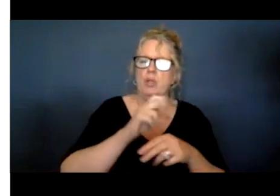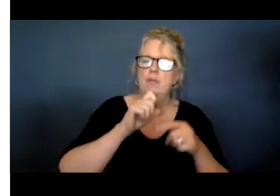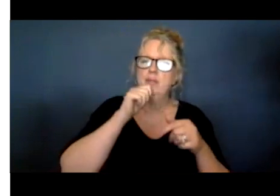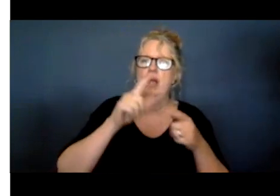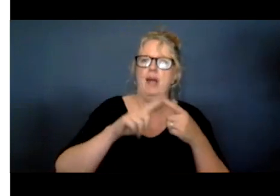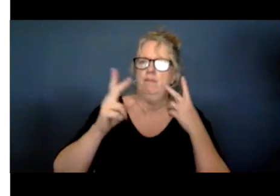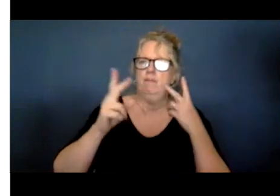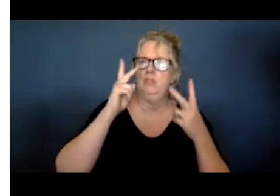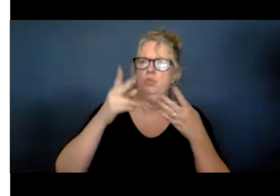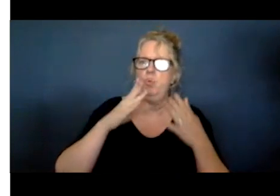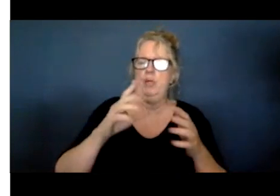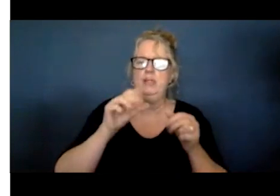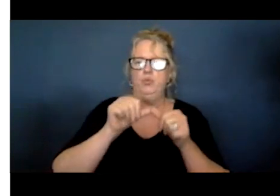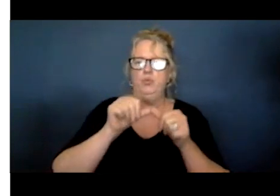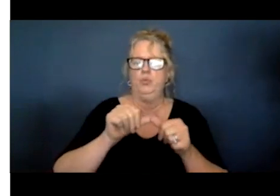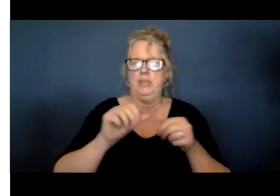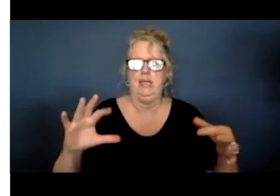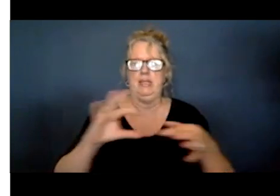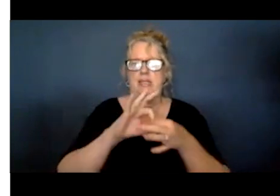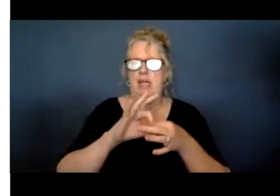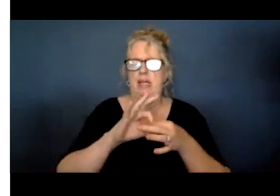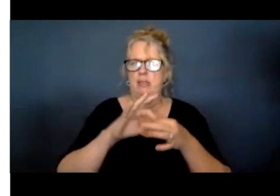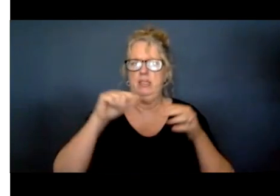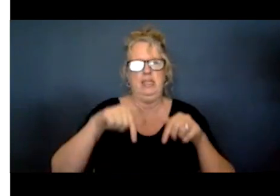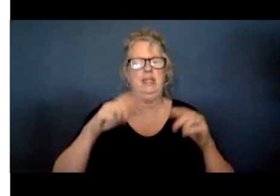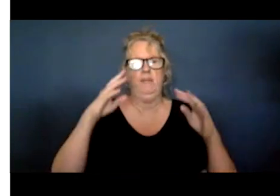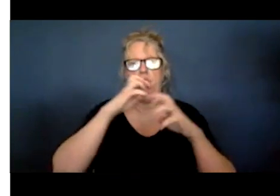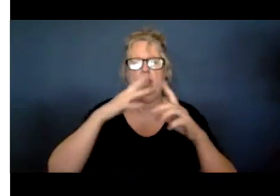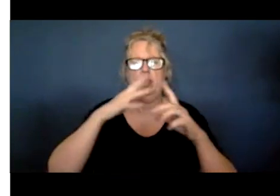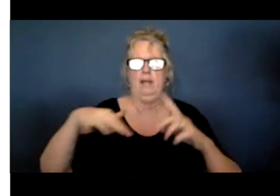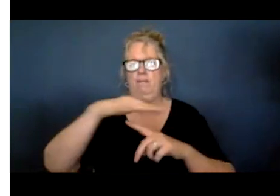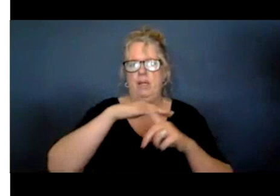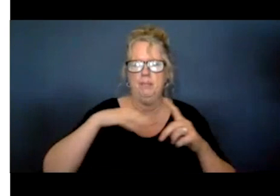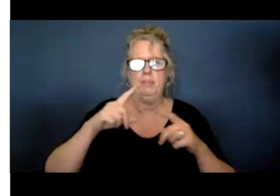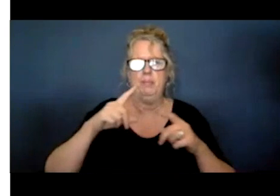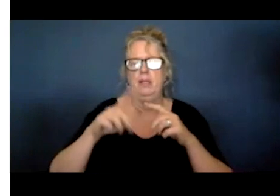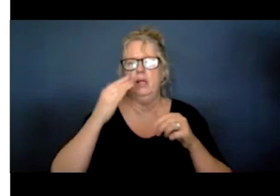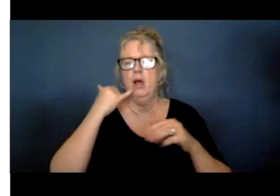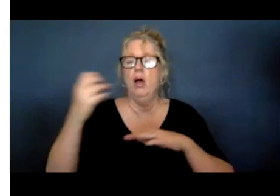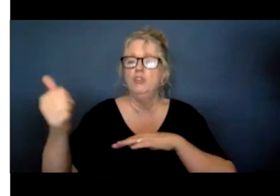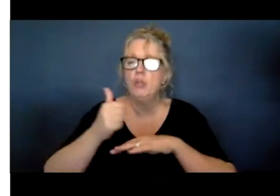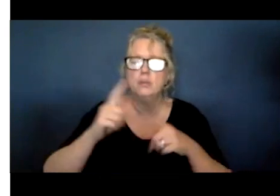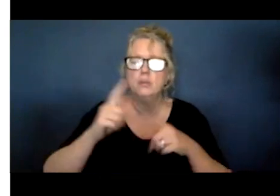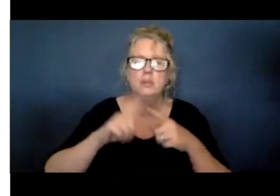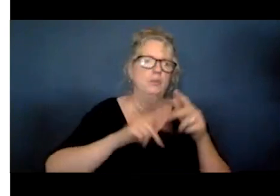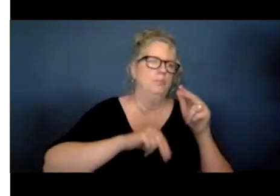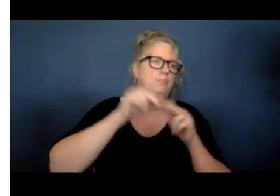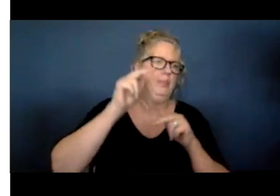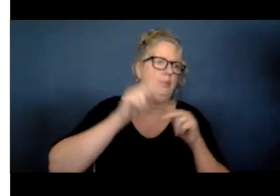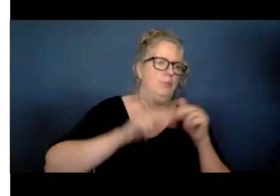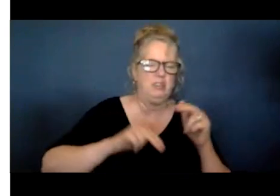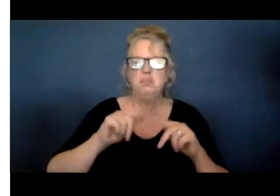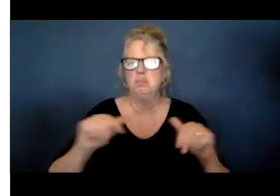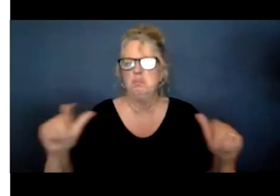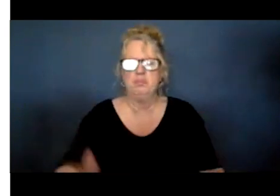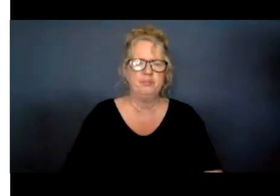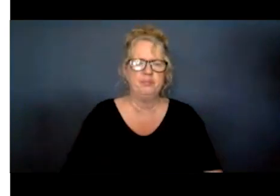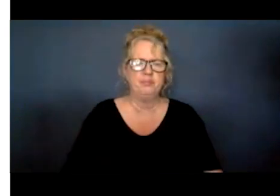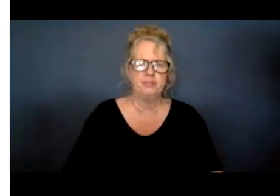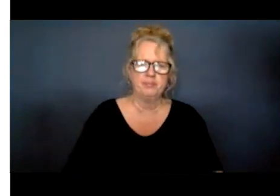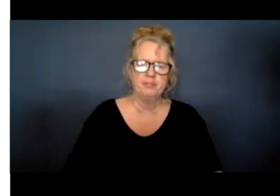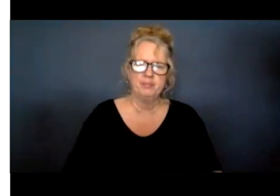way to stay oriented in complex environments like transit hubs or office buildings.